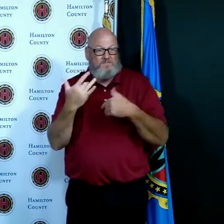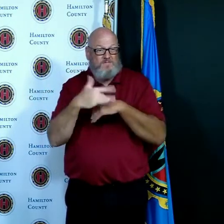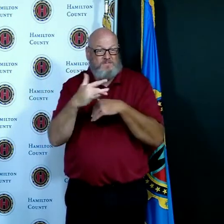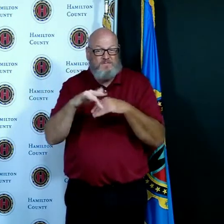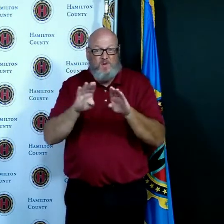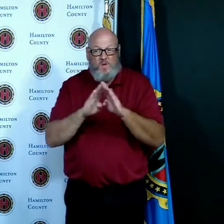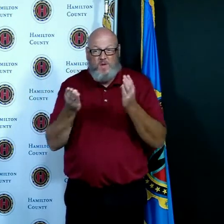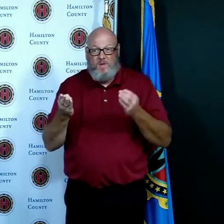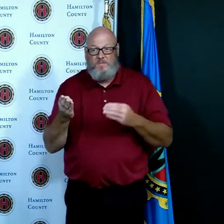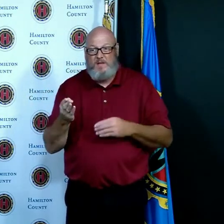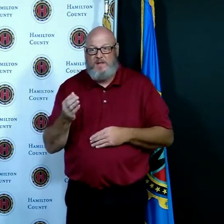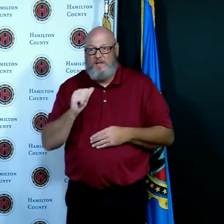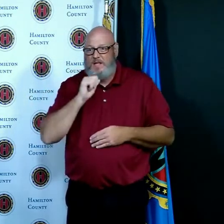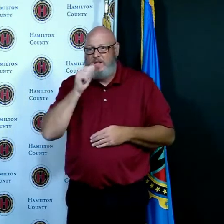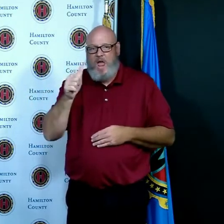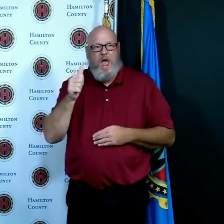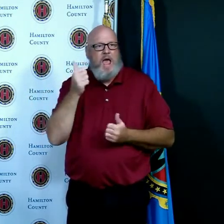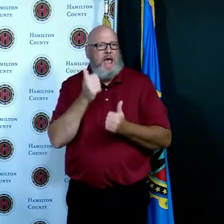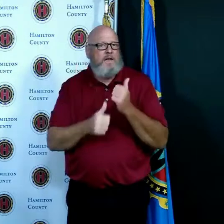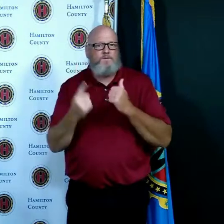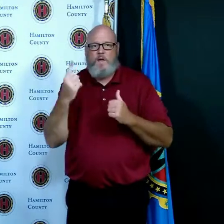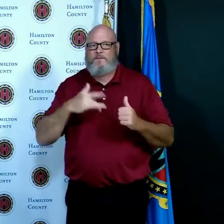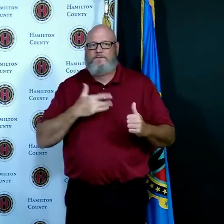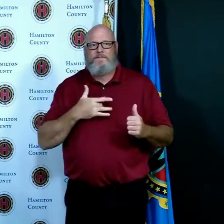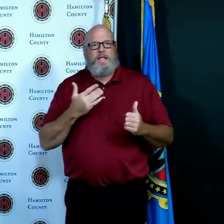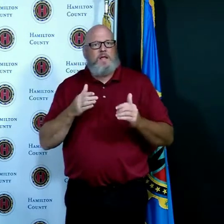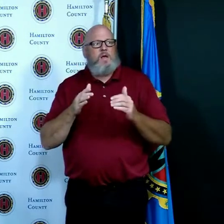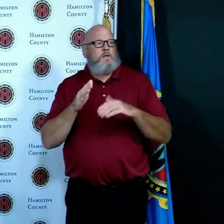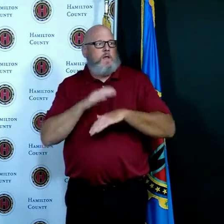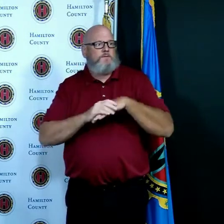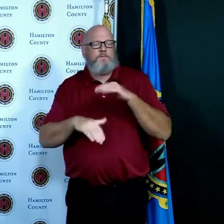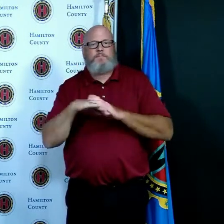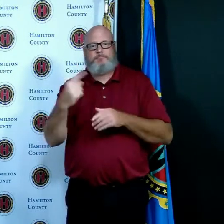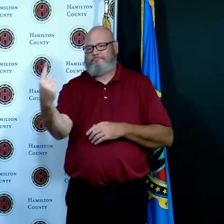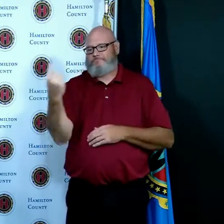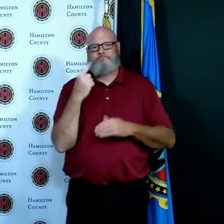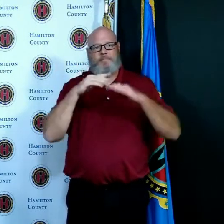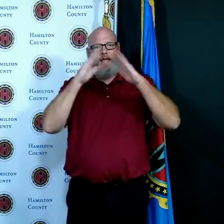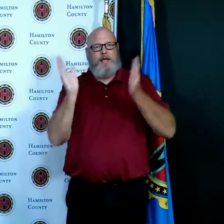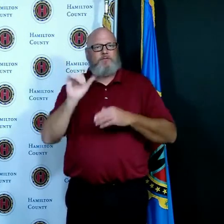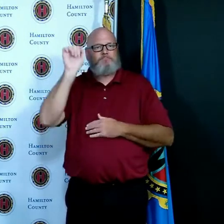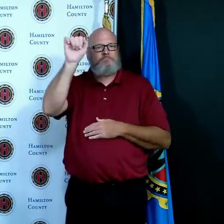their door and knocking this year we really need to respect the lights off if the lights are off at a house